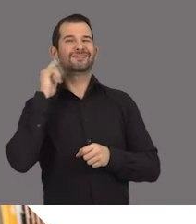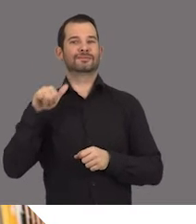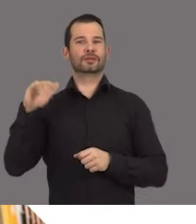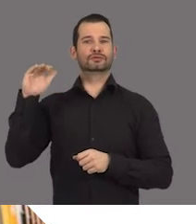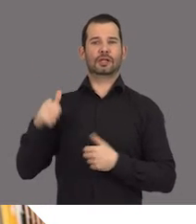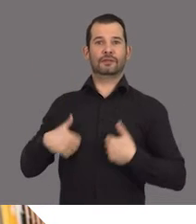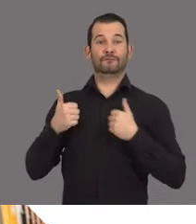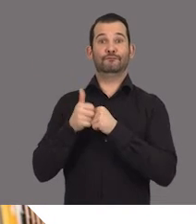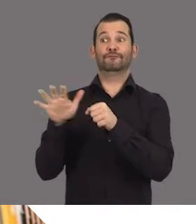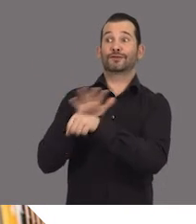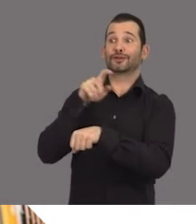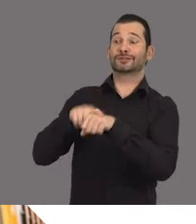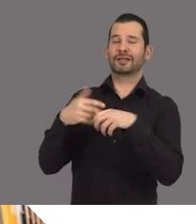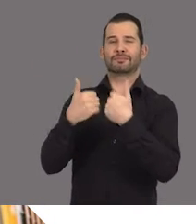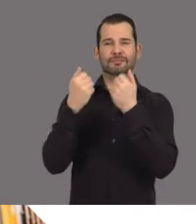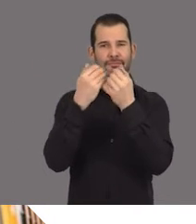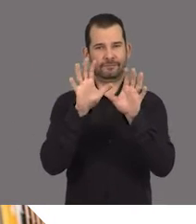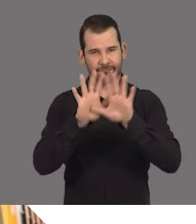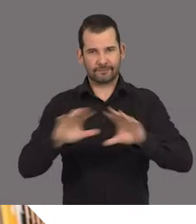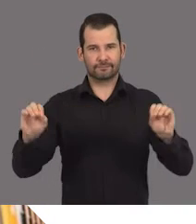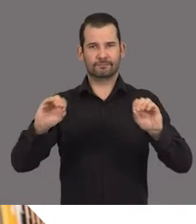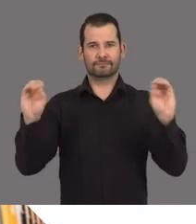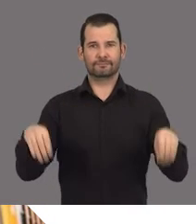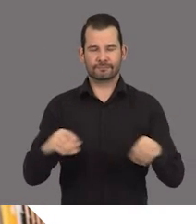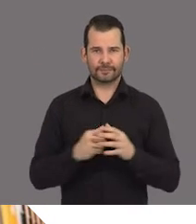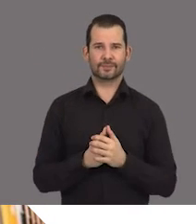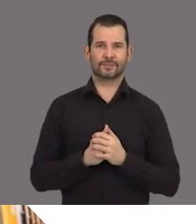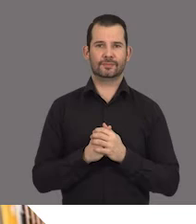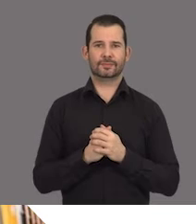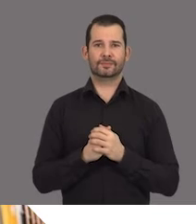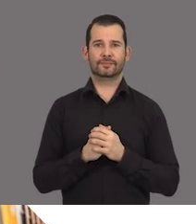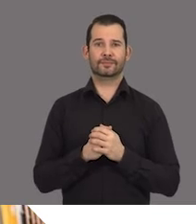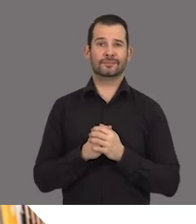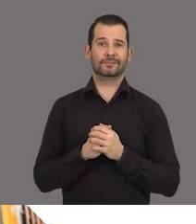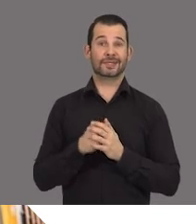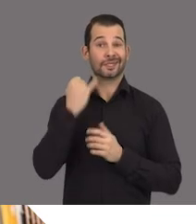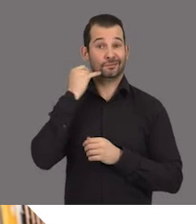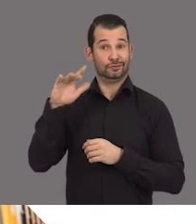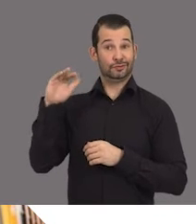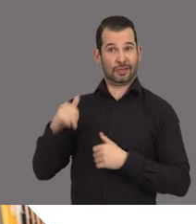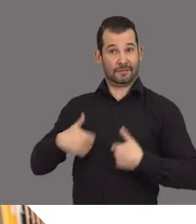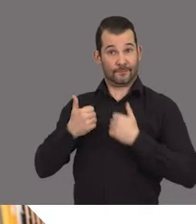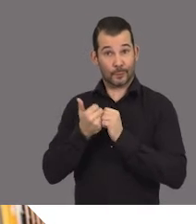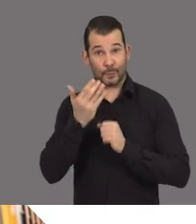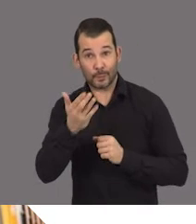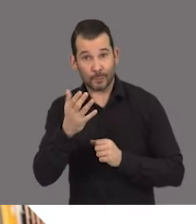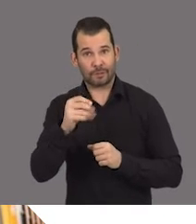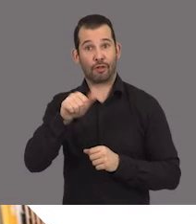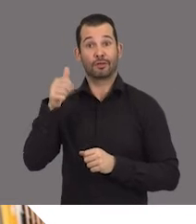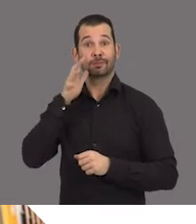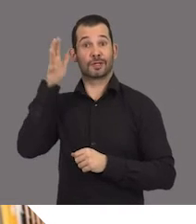If your child lives with you and the other parent in the same home, you are not in a shared custody situation.